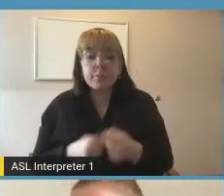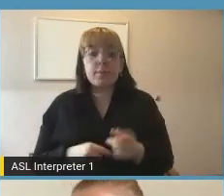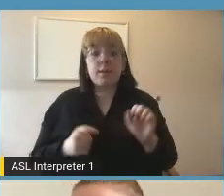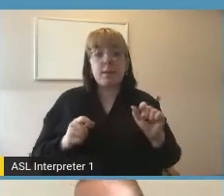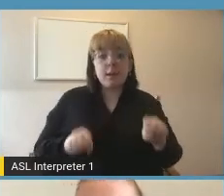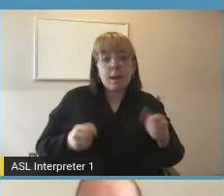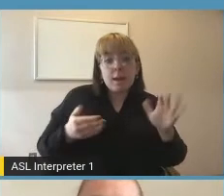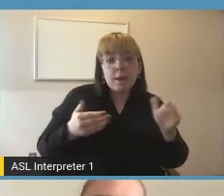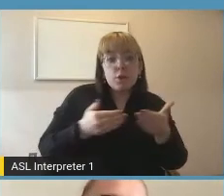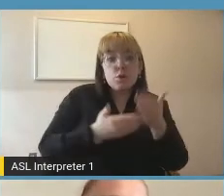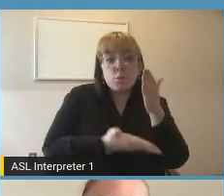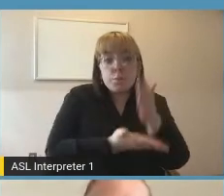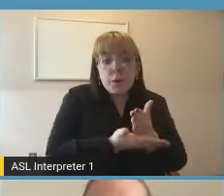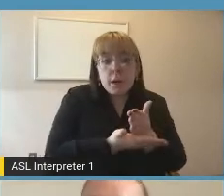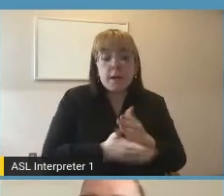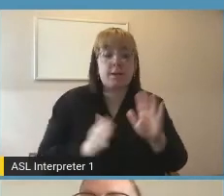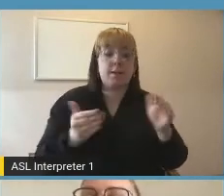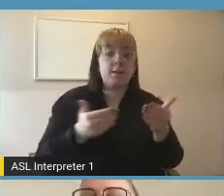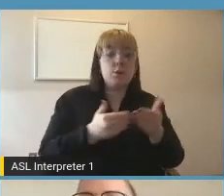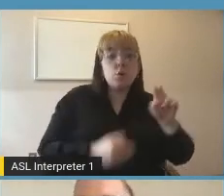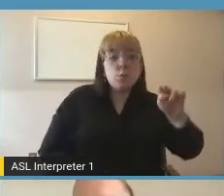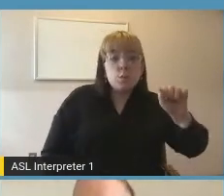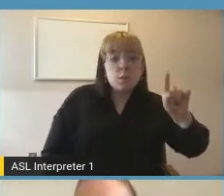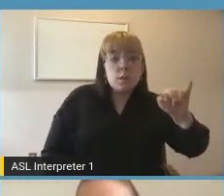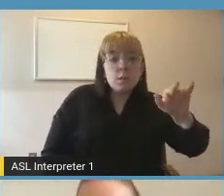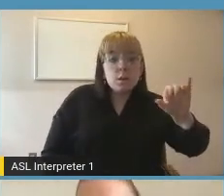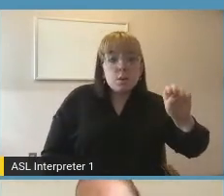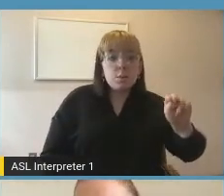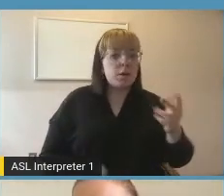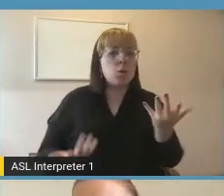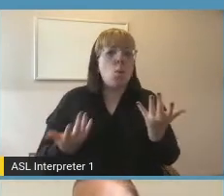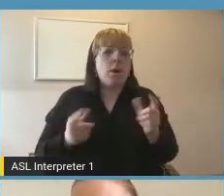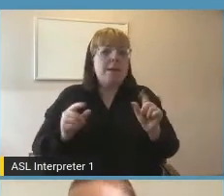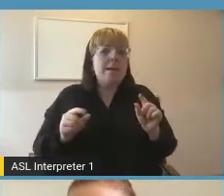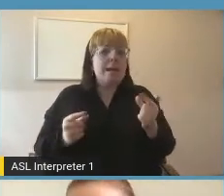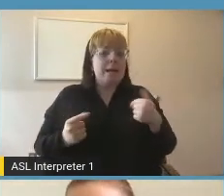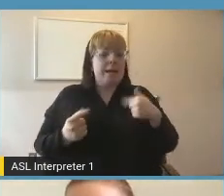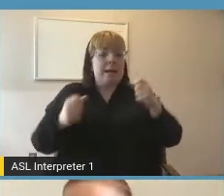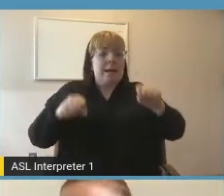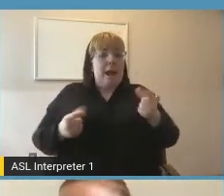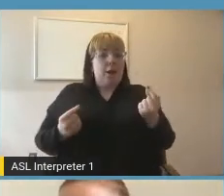a break? Can I introduce narration? What can I do to make this five minutes interesting?